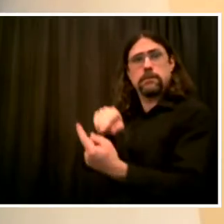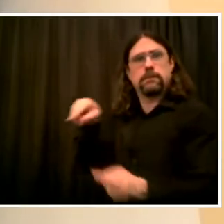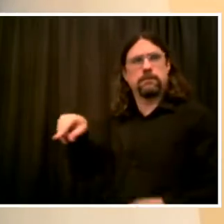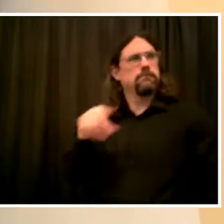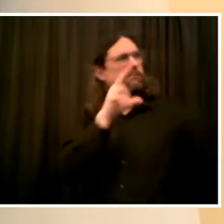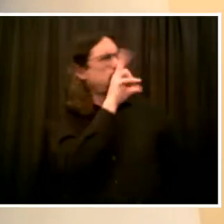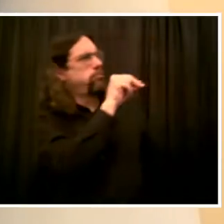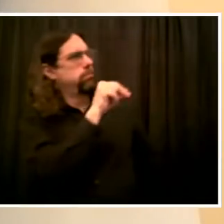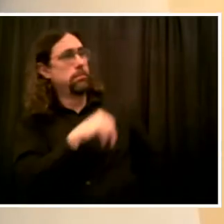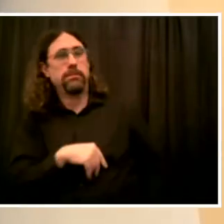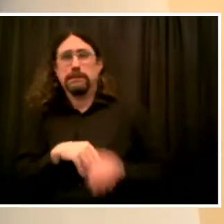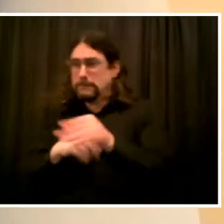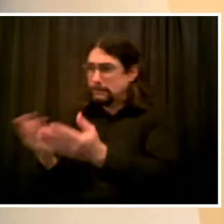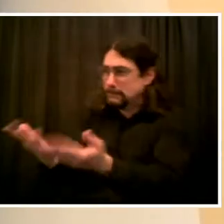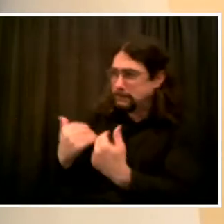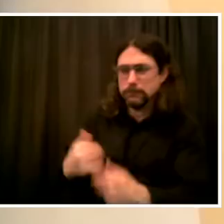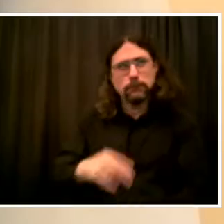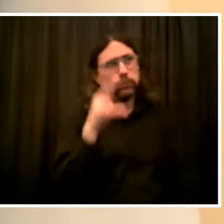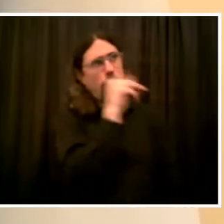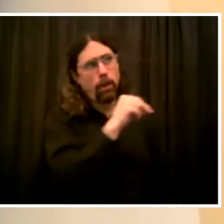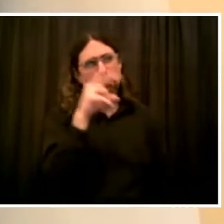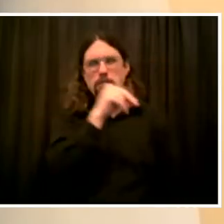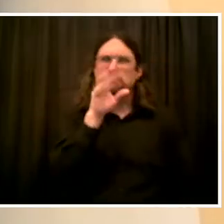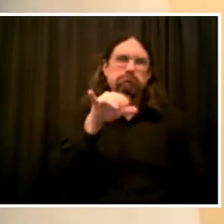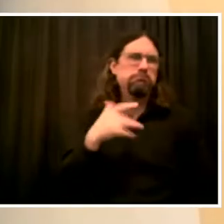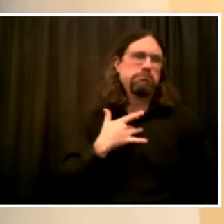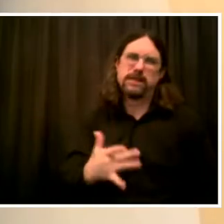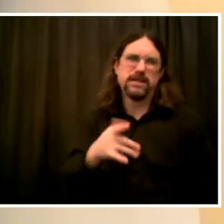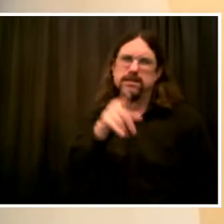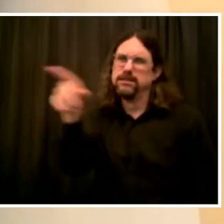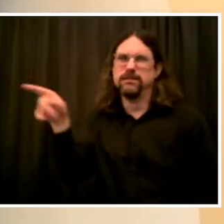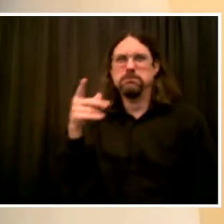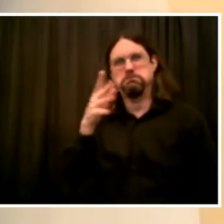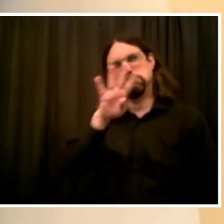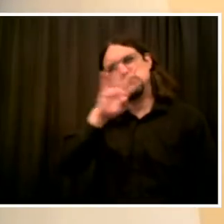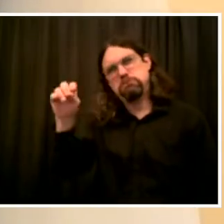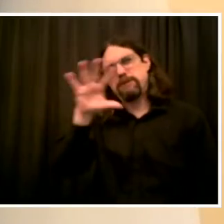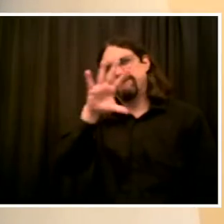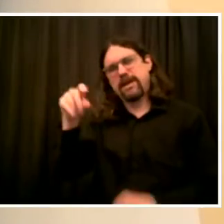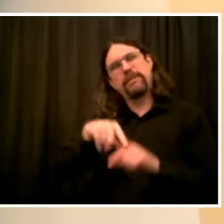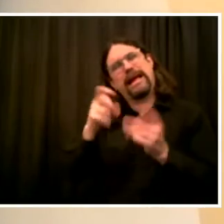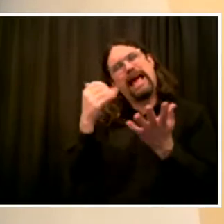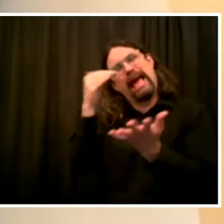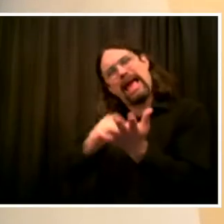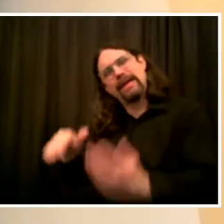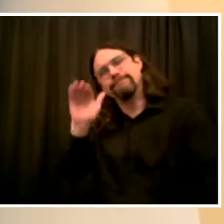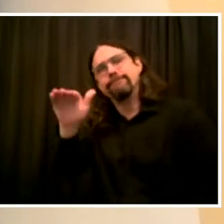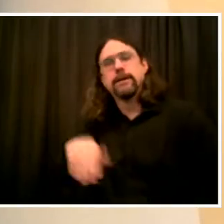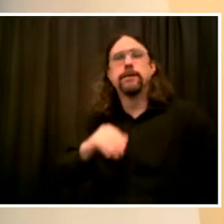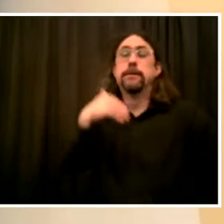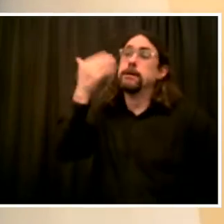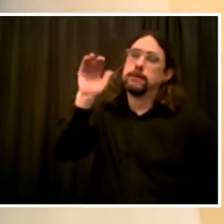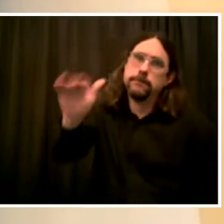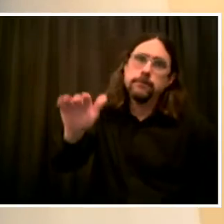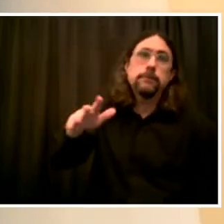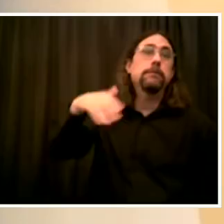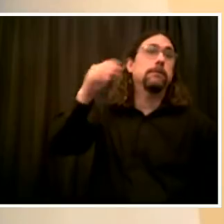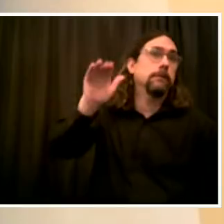WORKERS WERE TRYING TO NCOVINCE THEM TO TRANSFER.